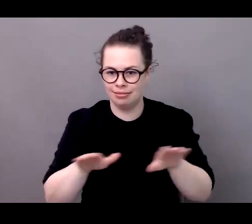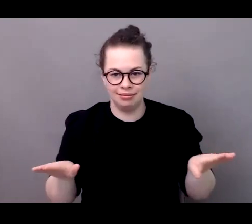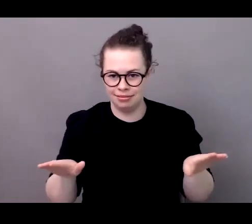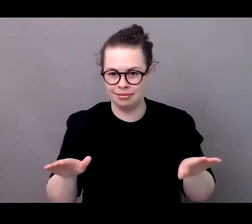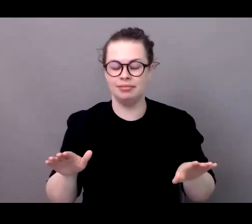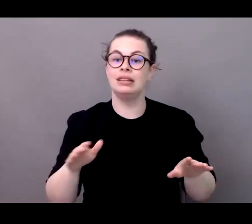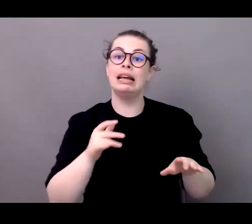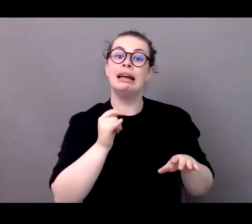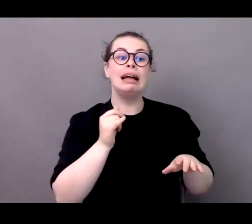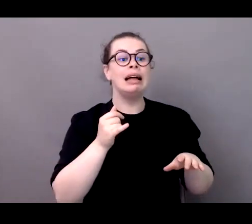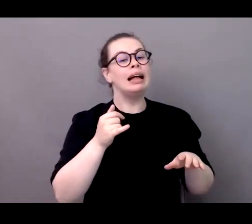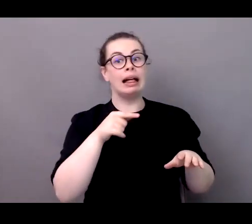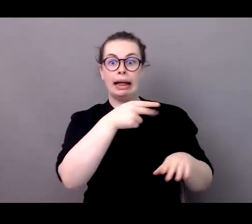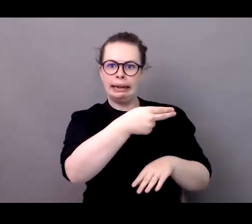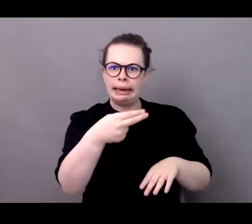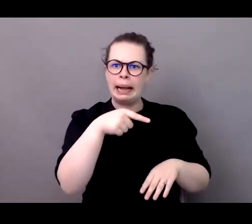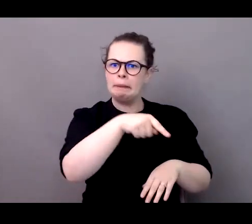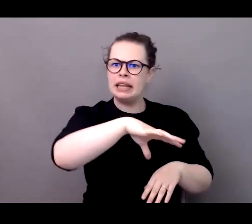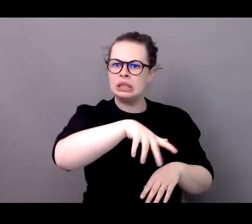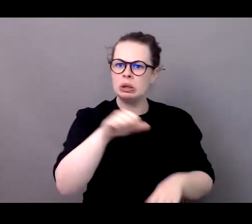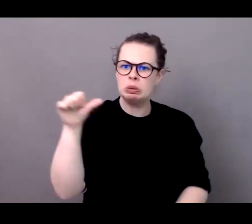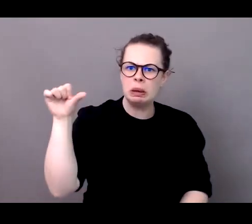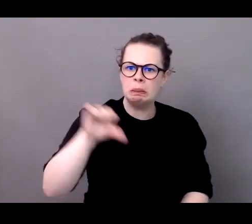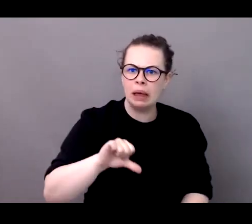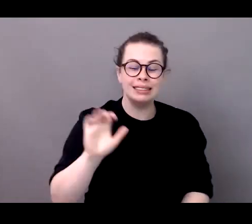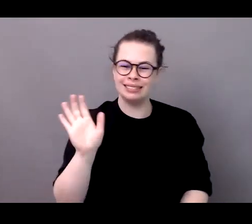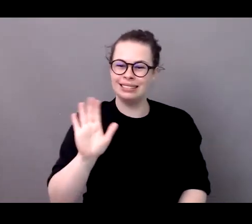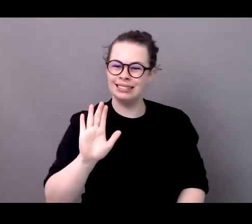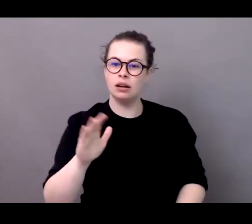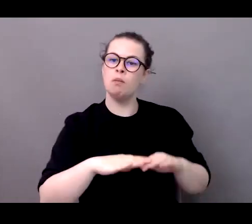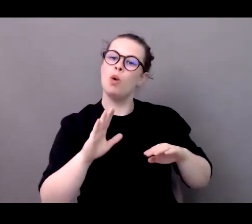so it is supposed to be a general perspective, so it is more detailed